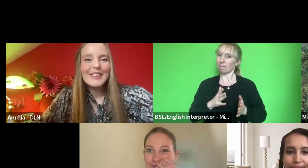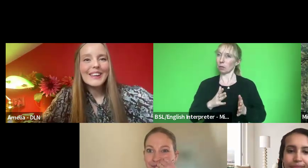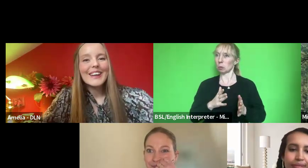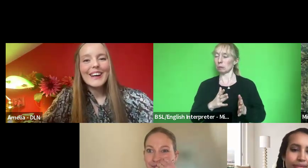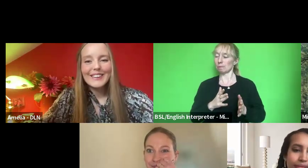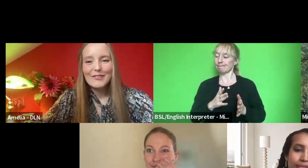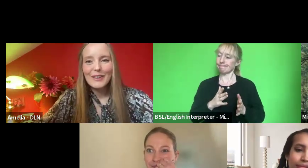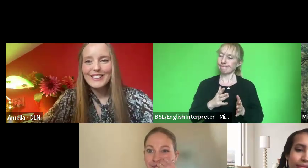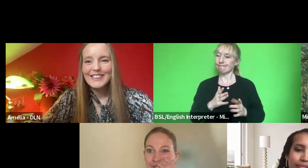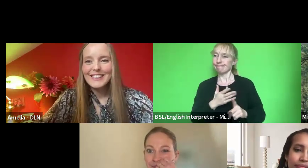wants to answer first?